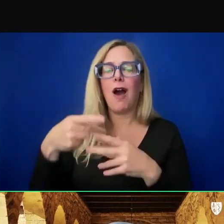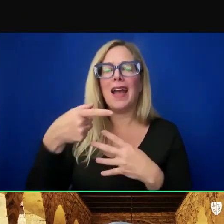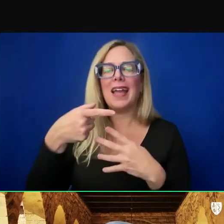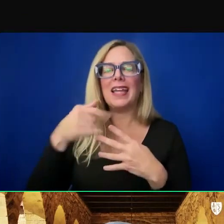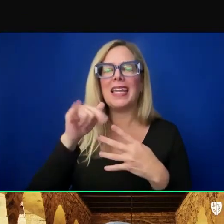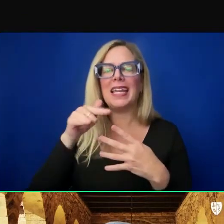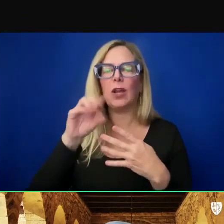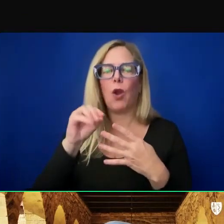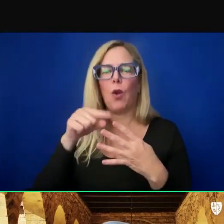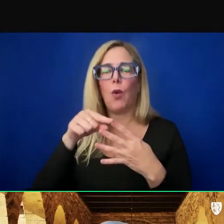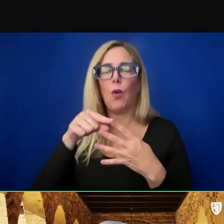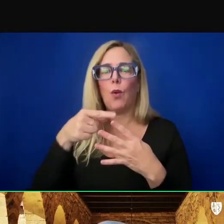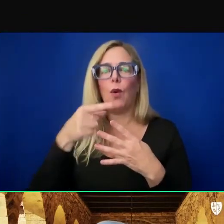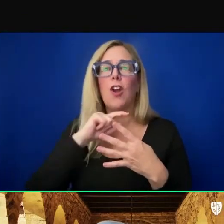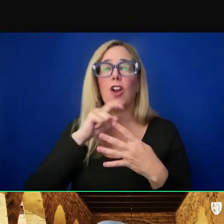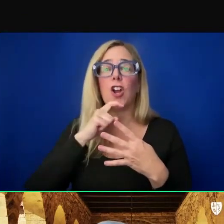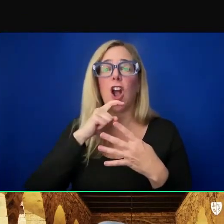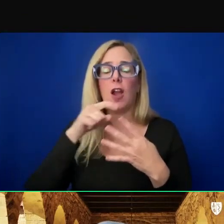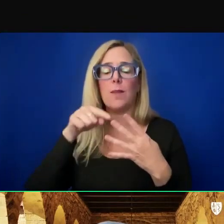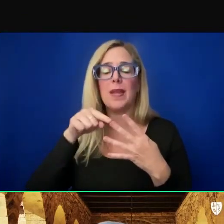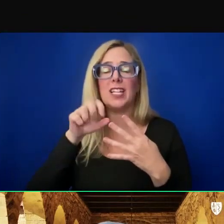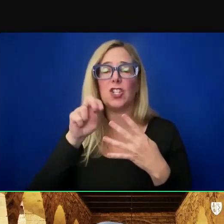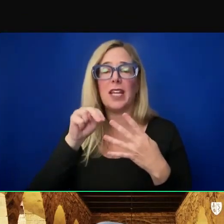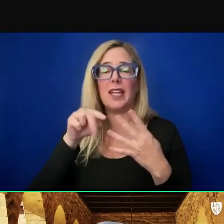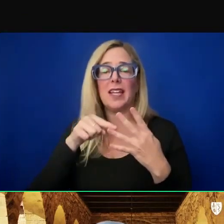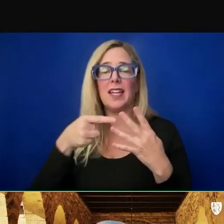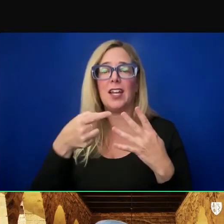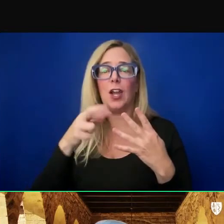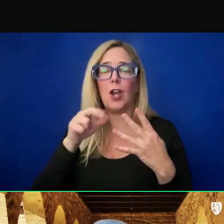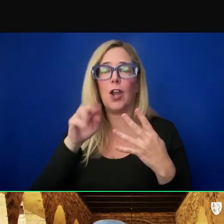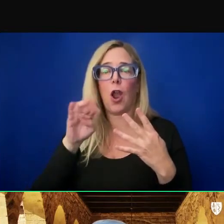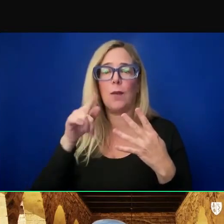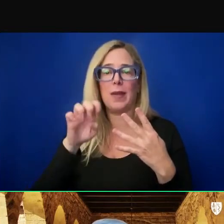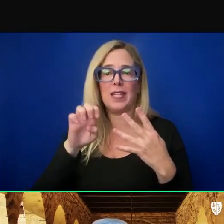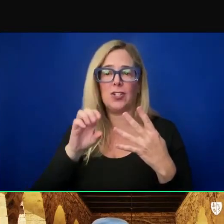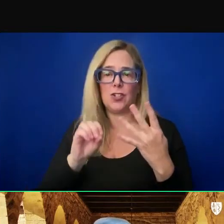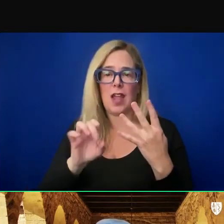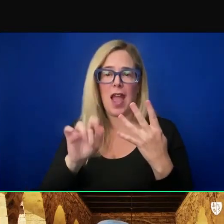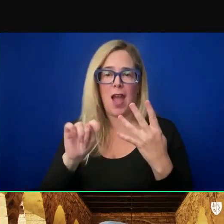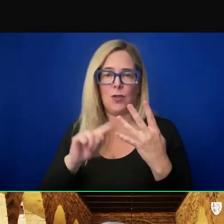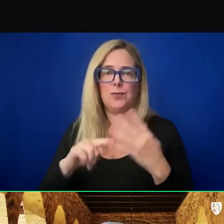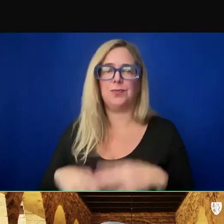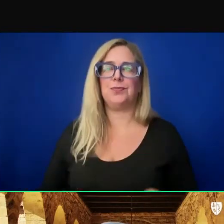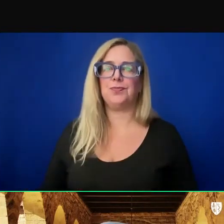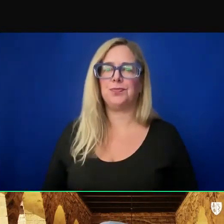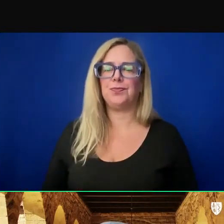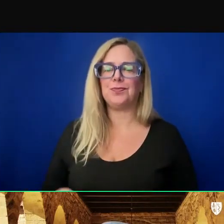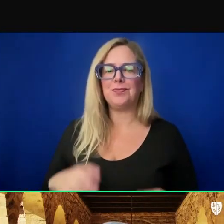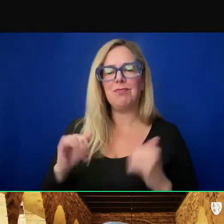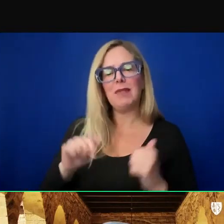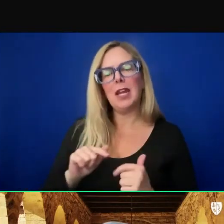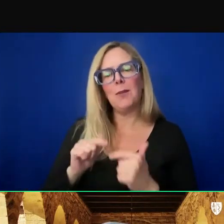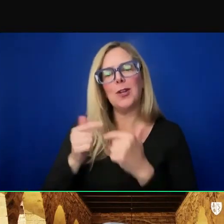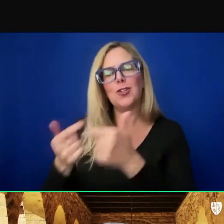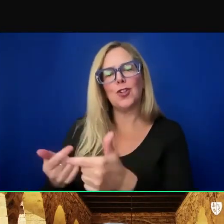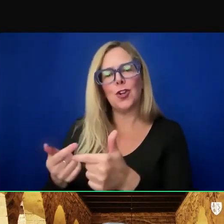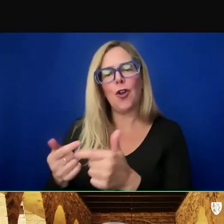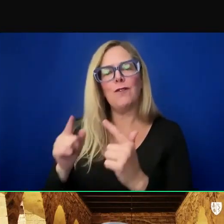I'm now gonna turn in over to my friend and colleague, Ranak Trivedi, who was a national leader in her field, to talk about the unique and crucial needs of